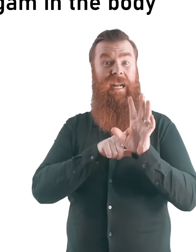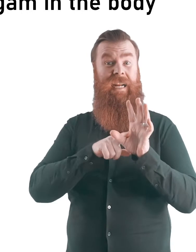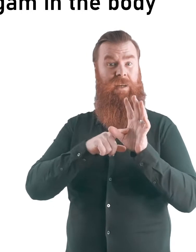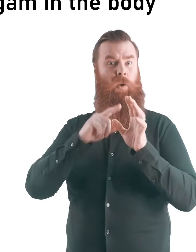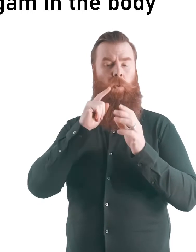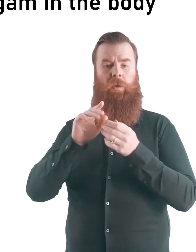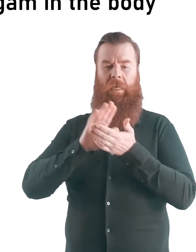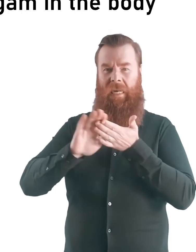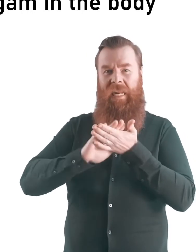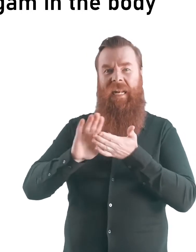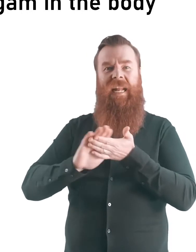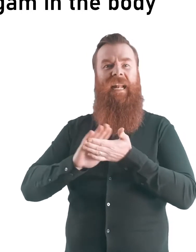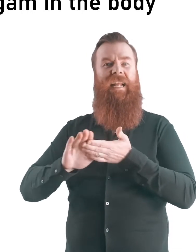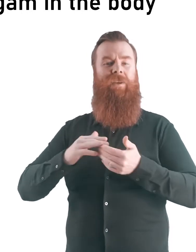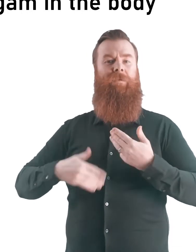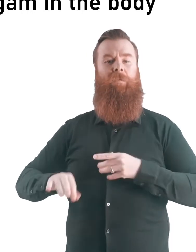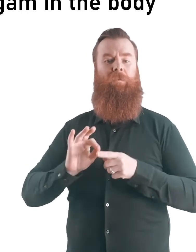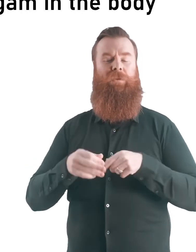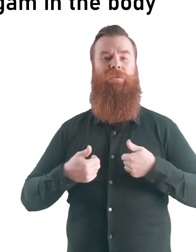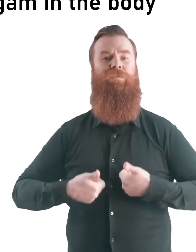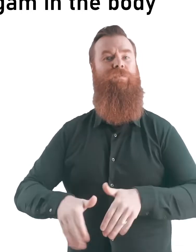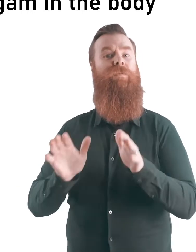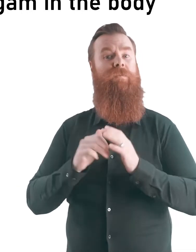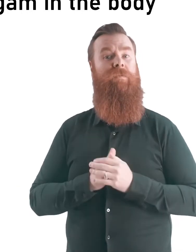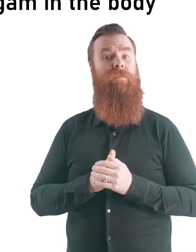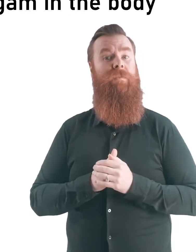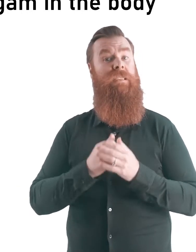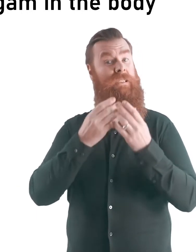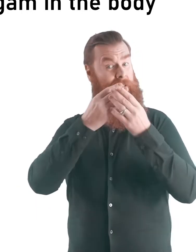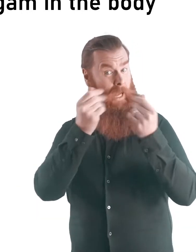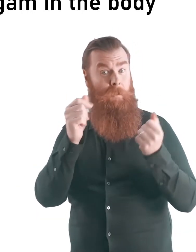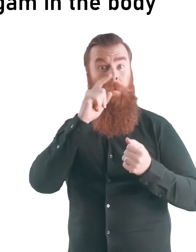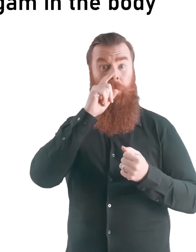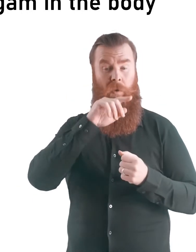Amalgam can cause allergic reactions in some people.